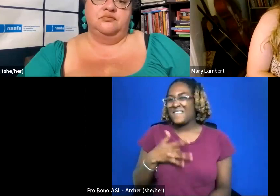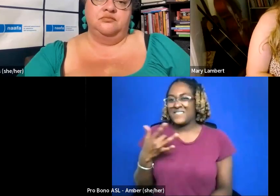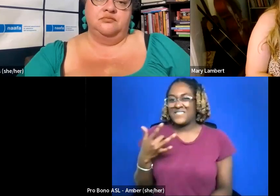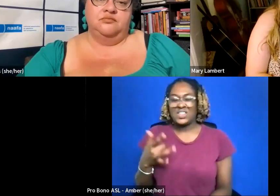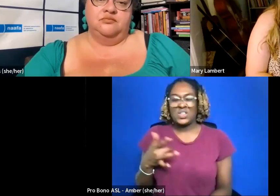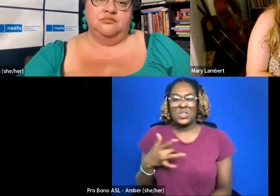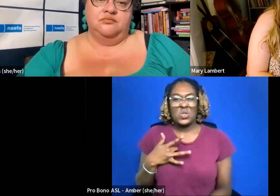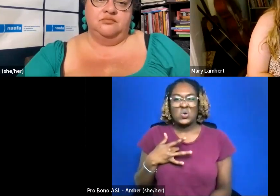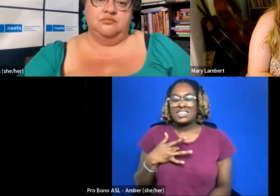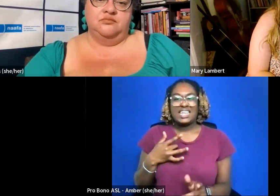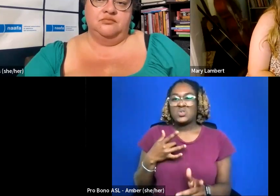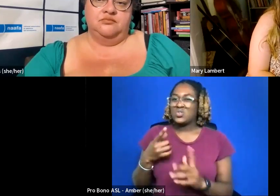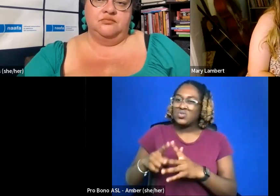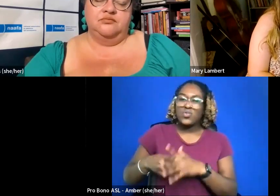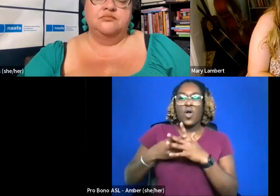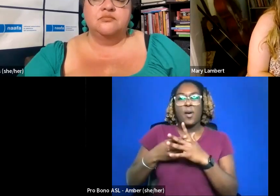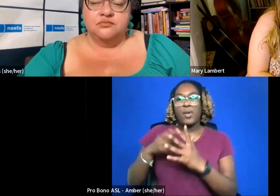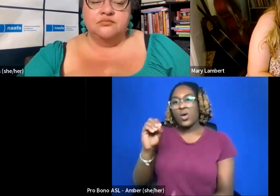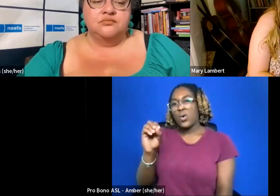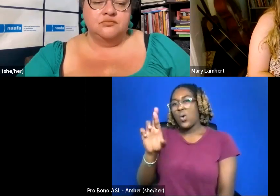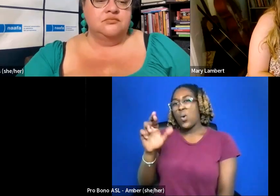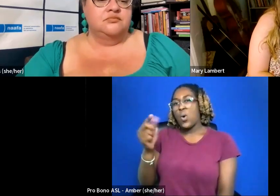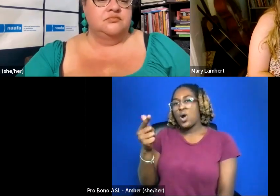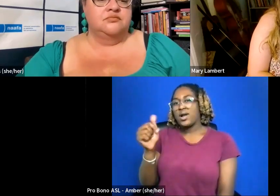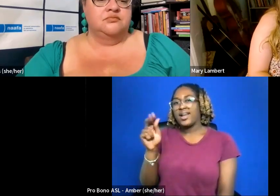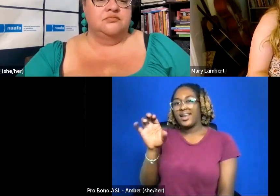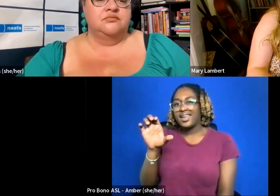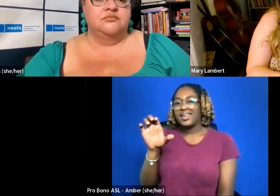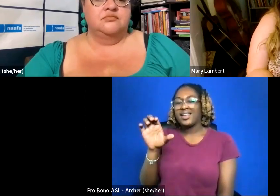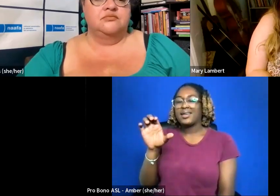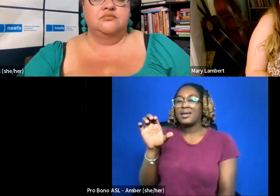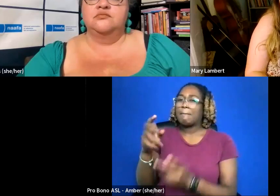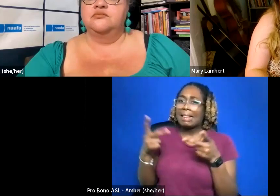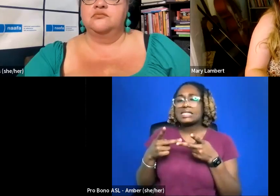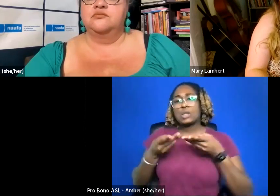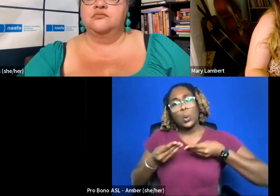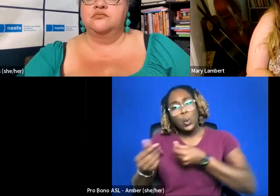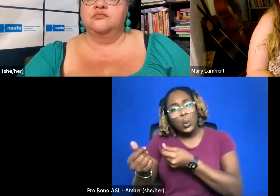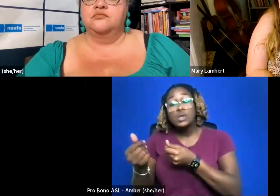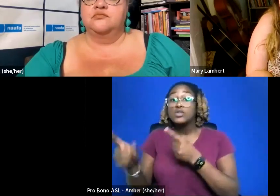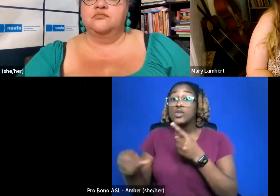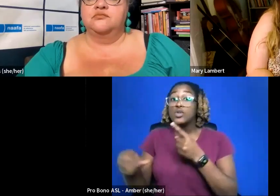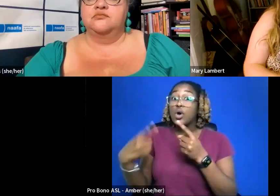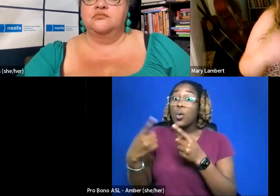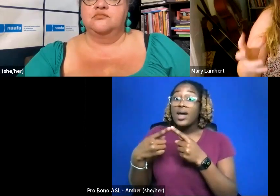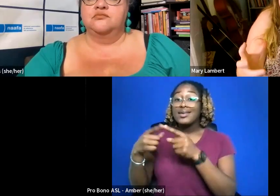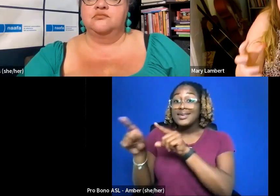from an organic place. And so when same love fell into my lap, I was like, This is it.